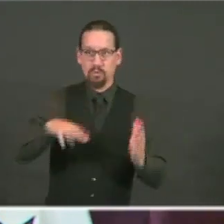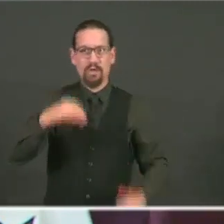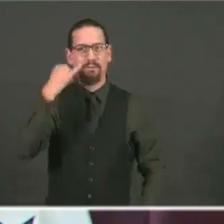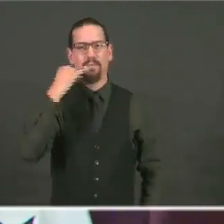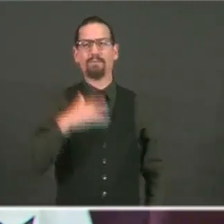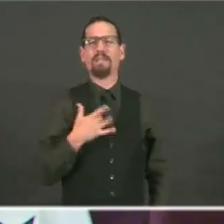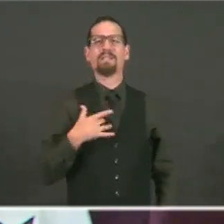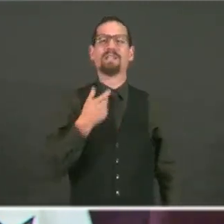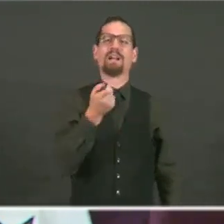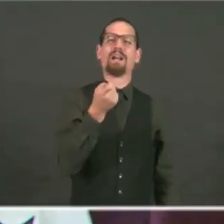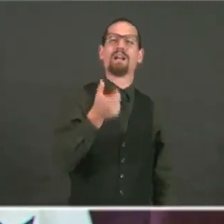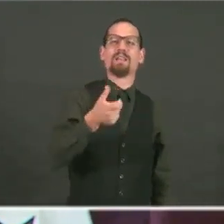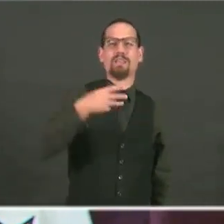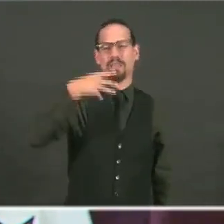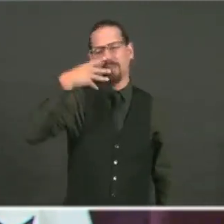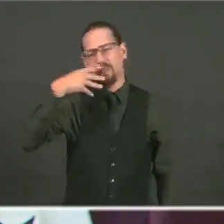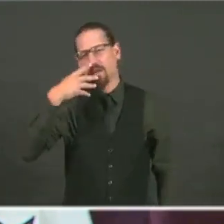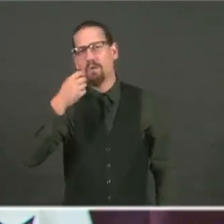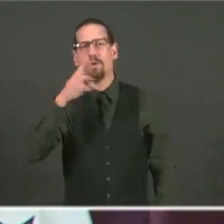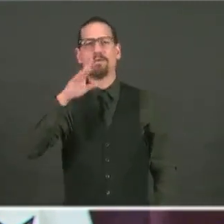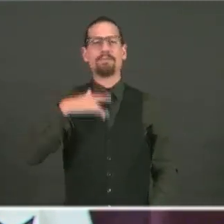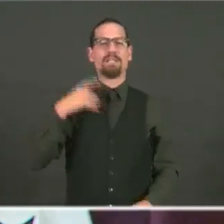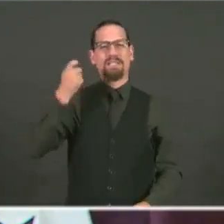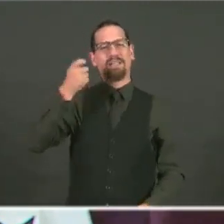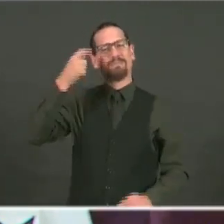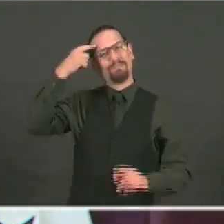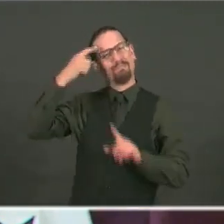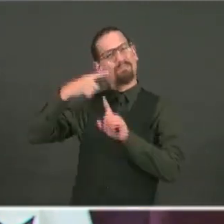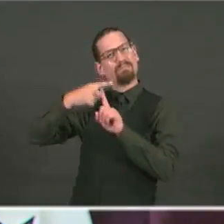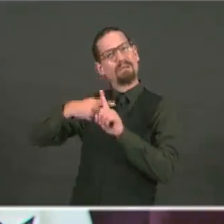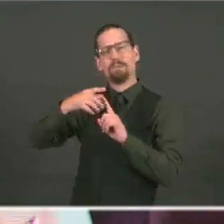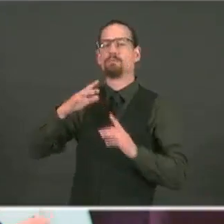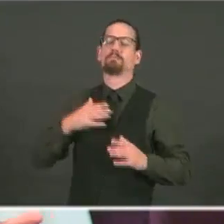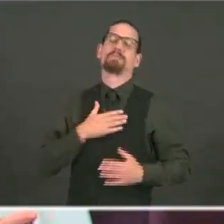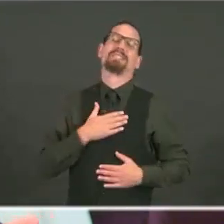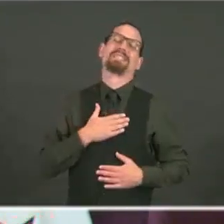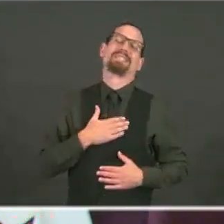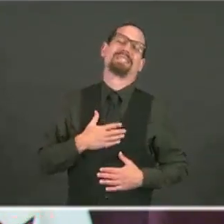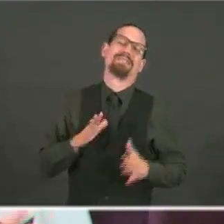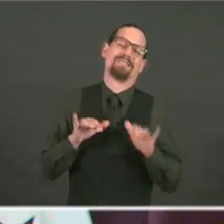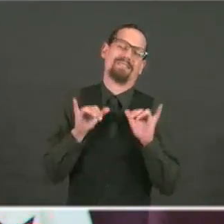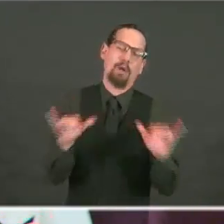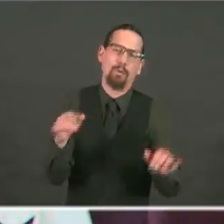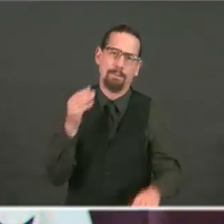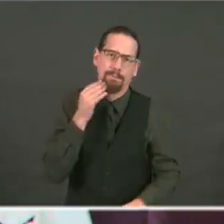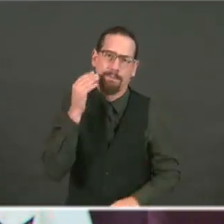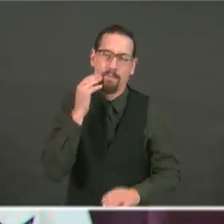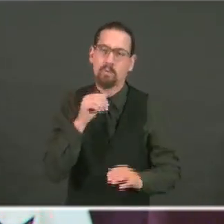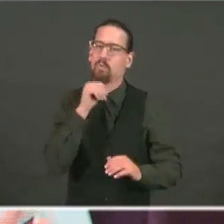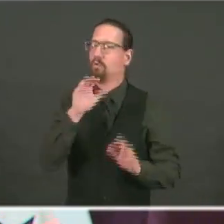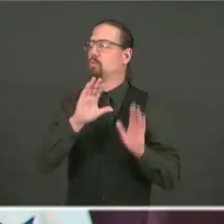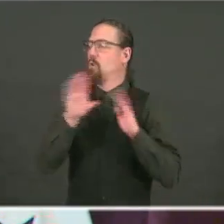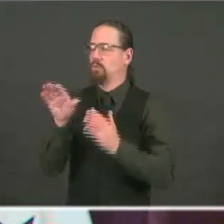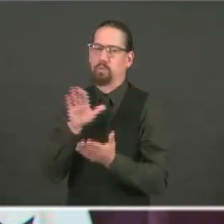TEACHER, CUSTODIAN, A COACH, AND YOU'RE EVEN A LITTLE SICK, I'M ASKING YOU PLEASE DO NOT GO INTO SCHOOL.